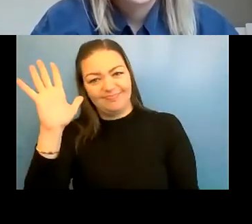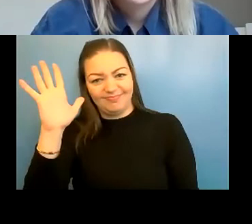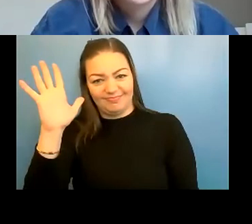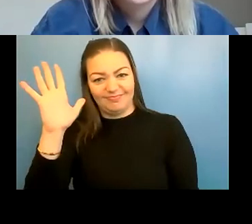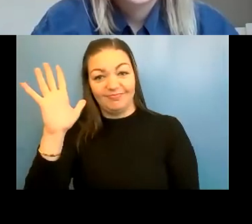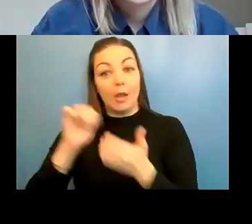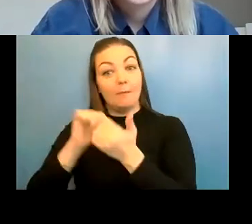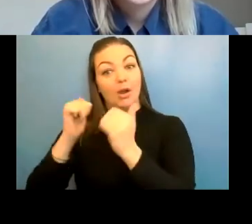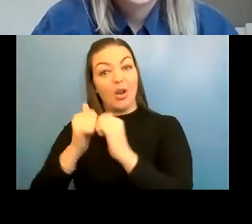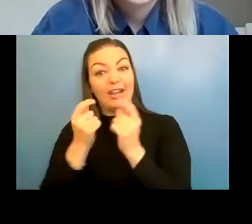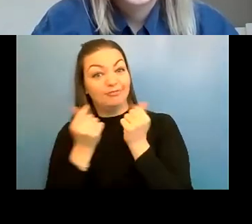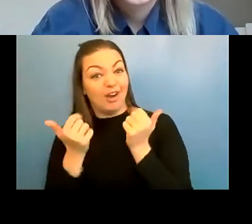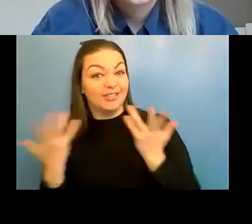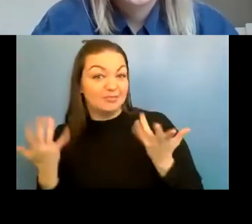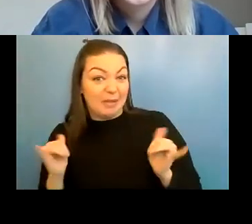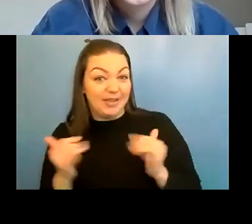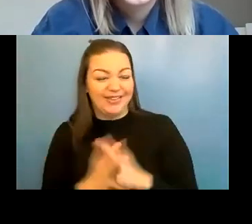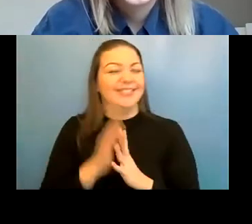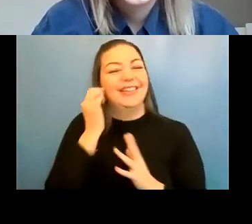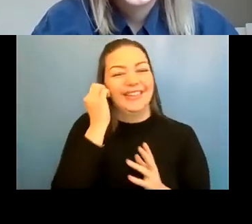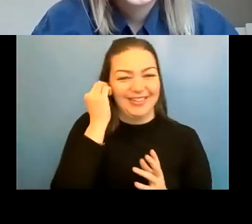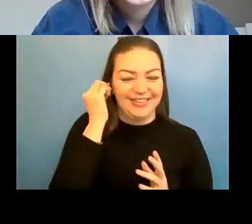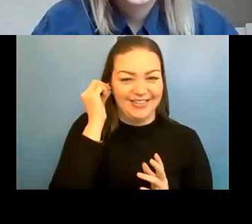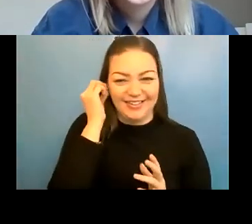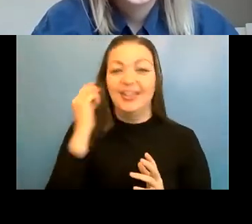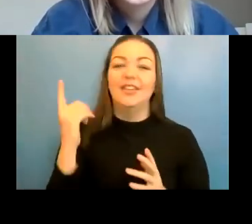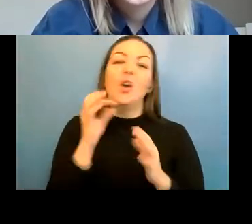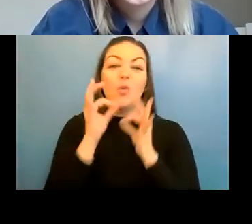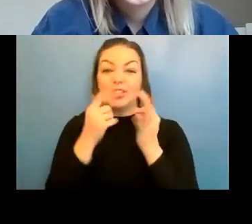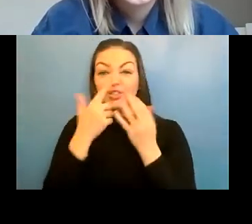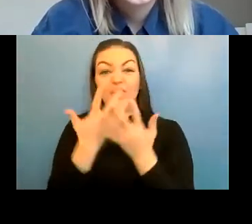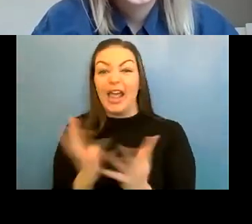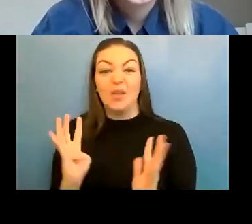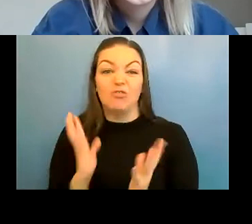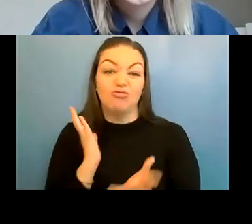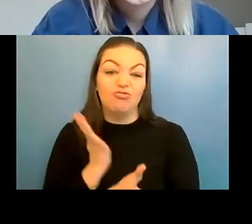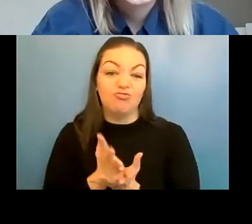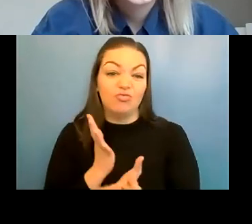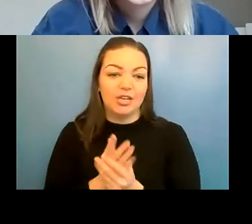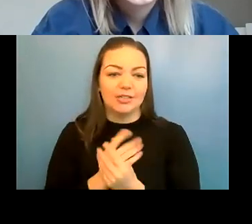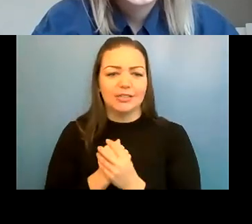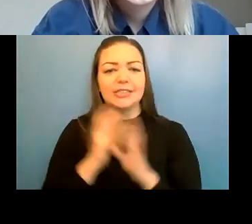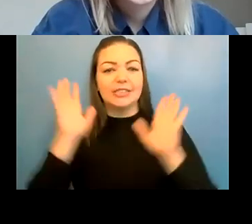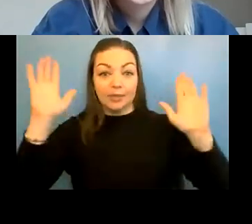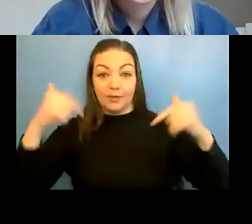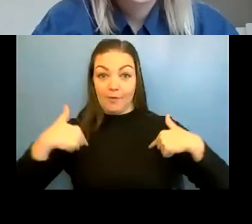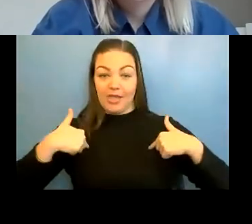No, Jo I feel could also - I think this crosses everybody really!